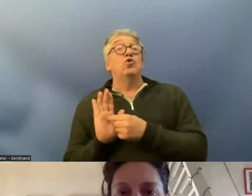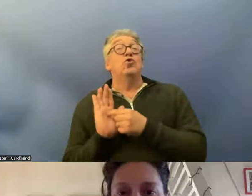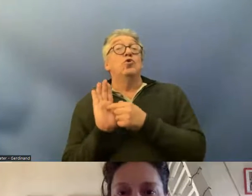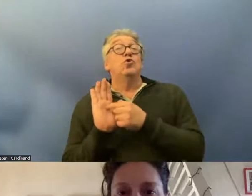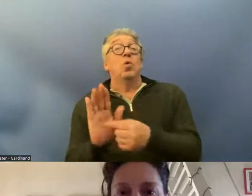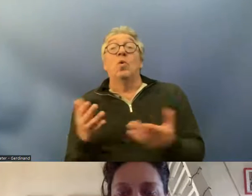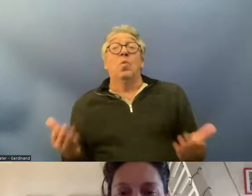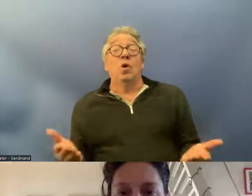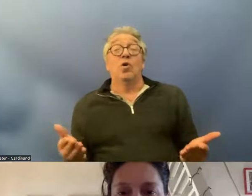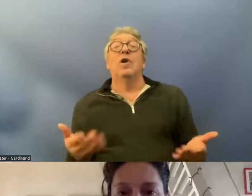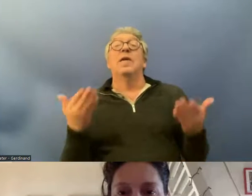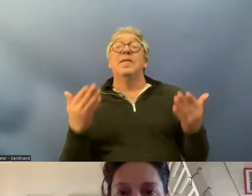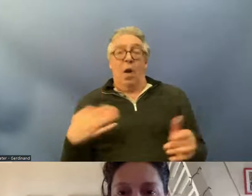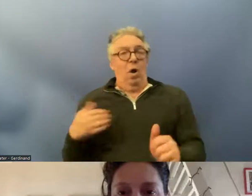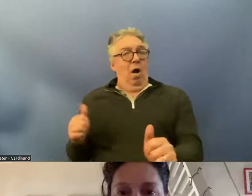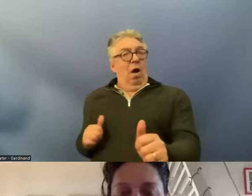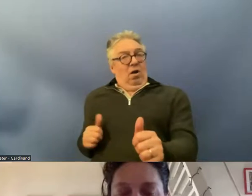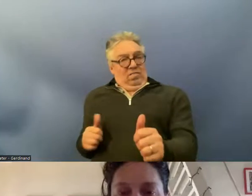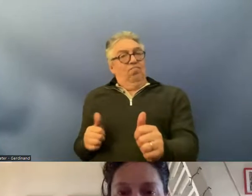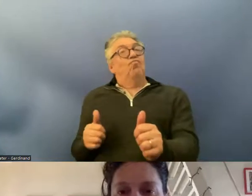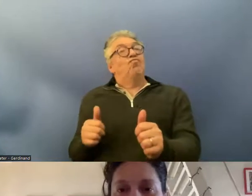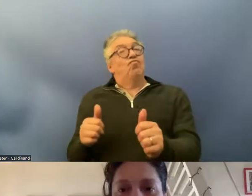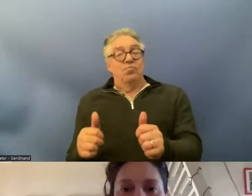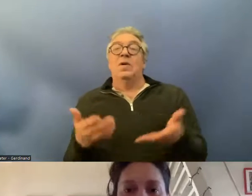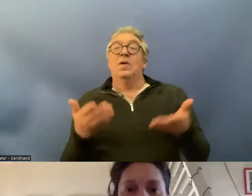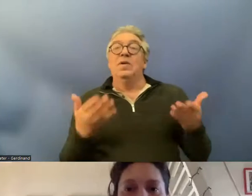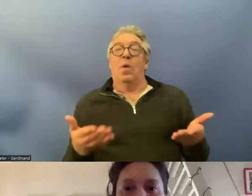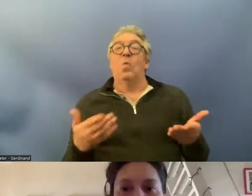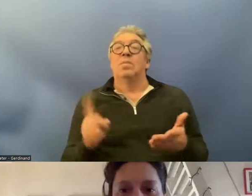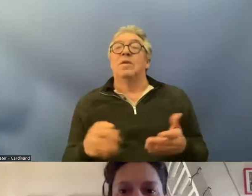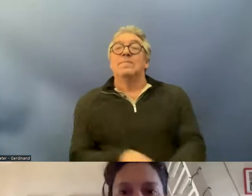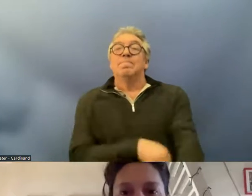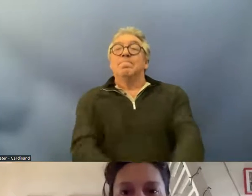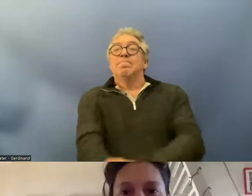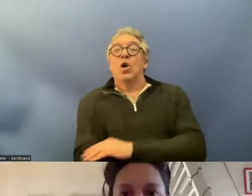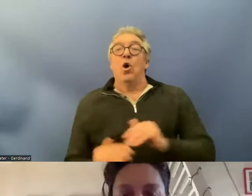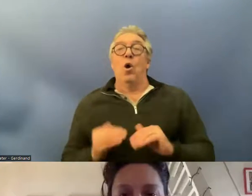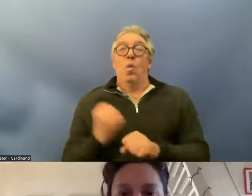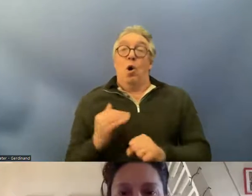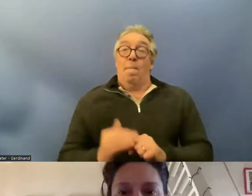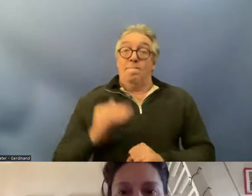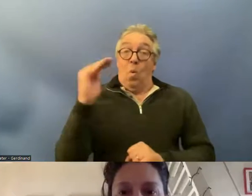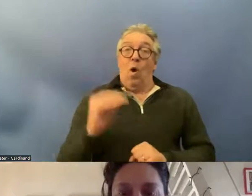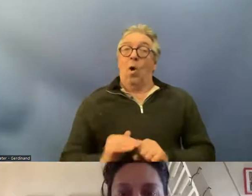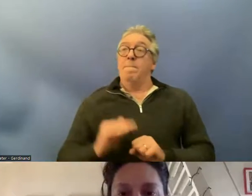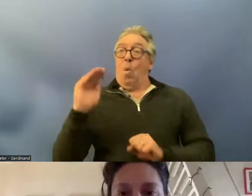reaching the stage in which we need to do more, more synchronized, more organized, making